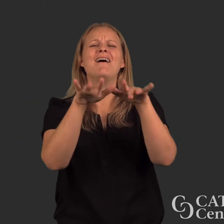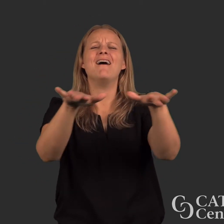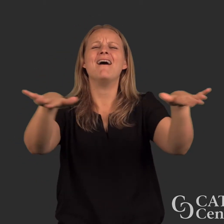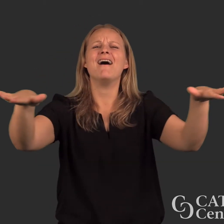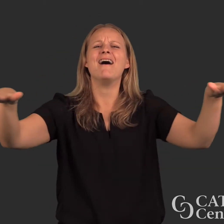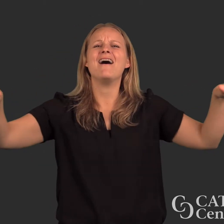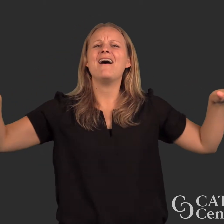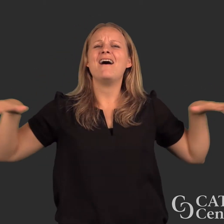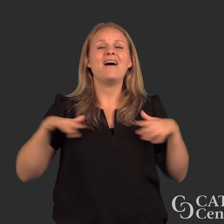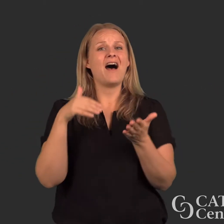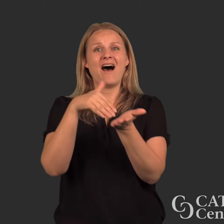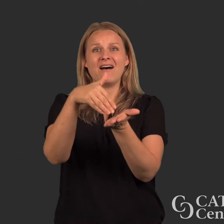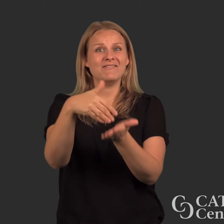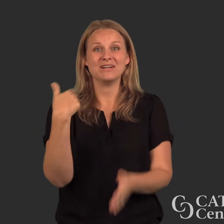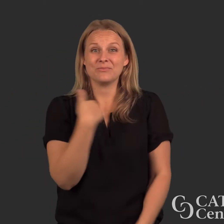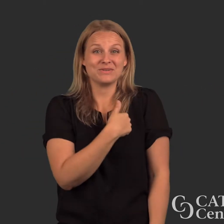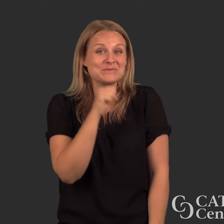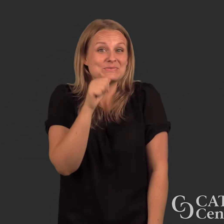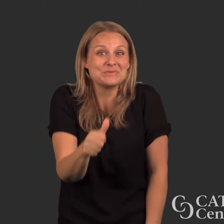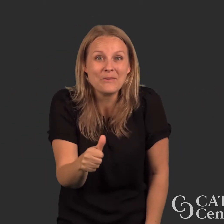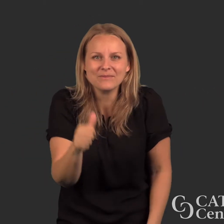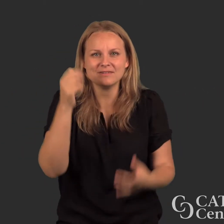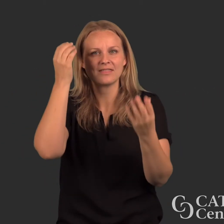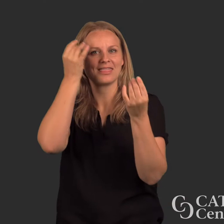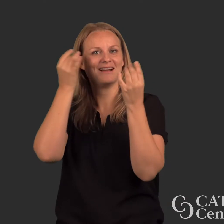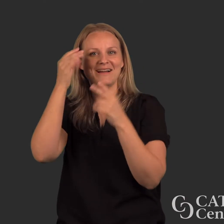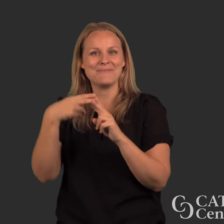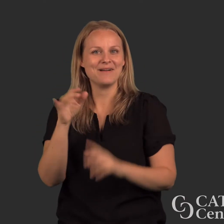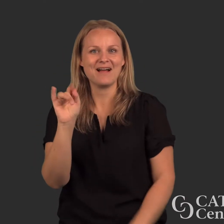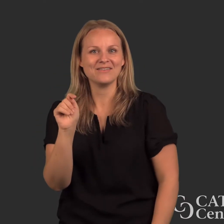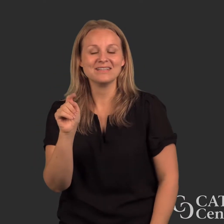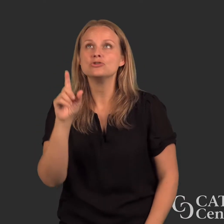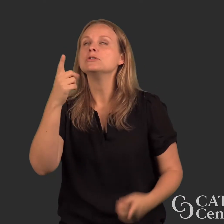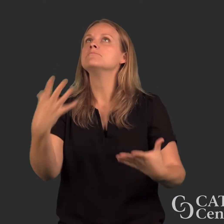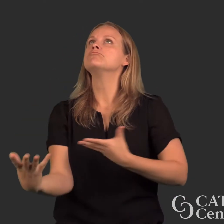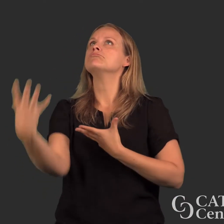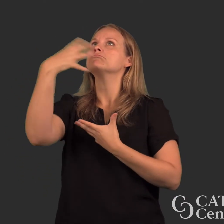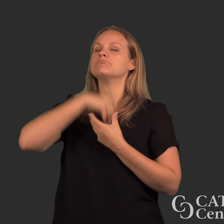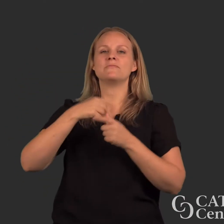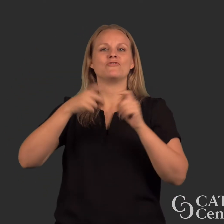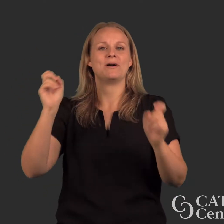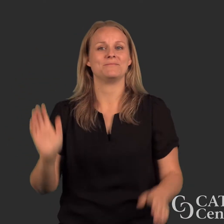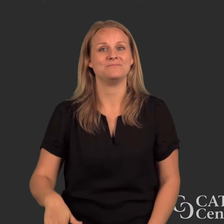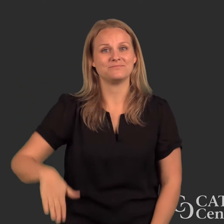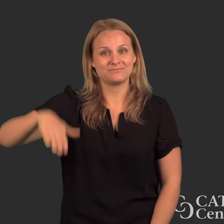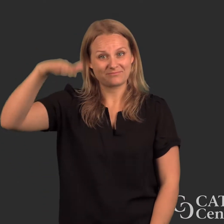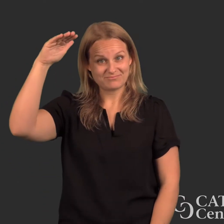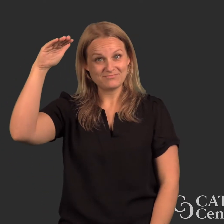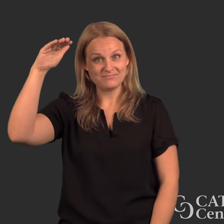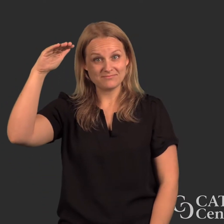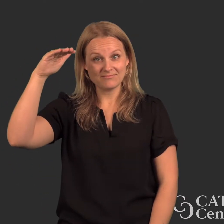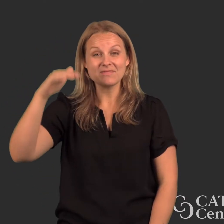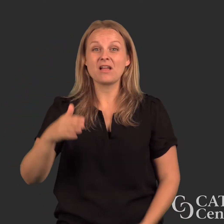Often, these beliefs are held unconsciously, never being critically reflected upon or discussed.